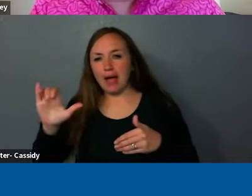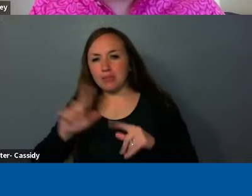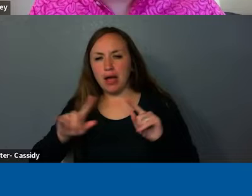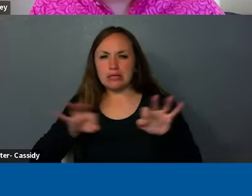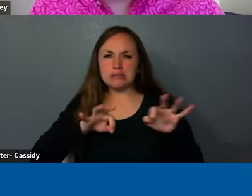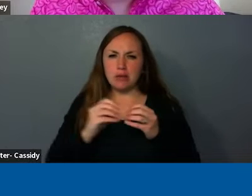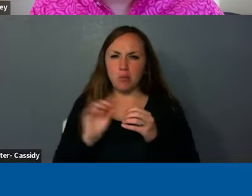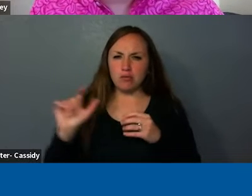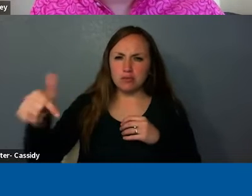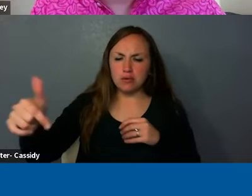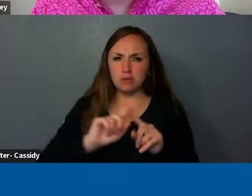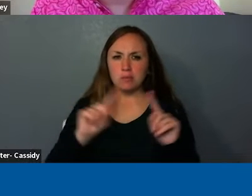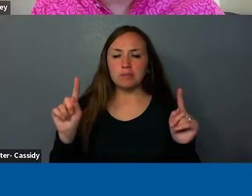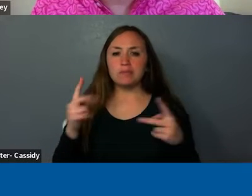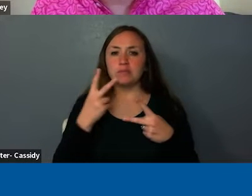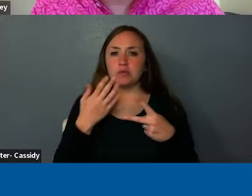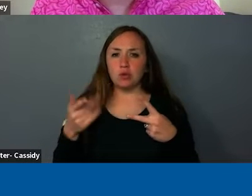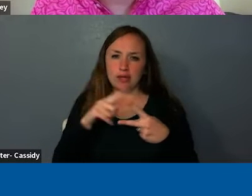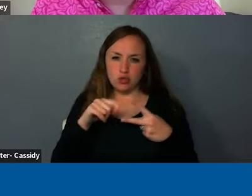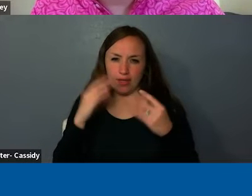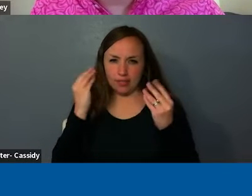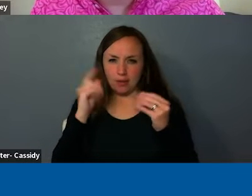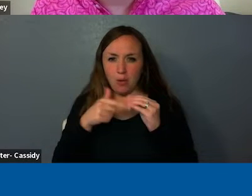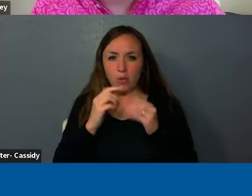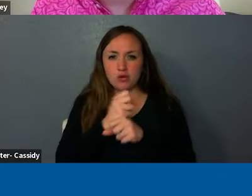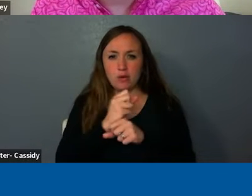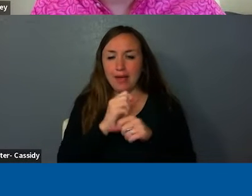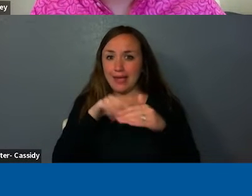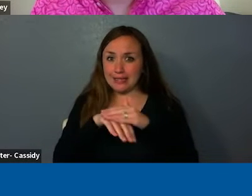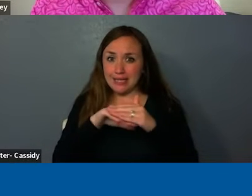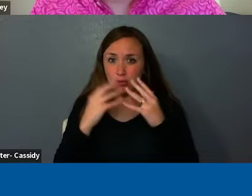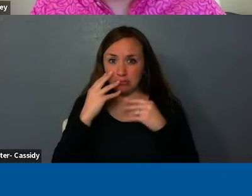you can kind of contend with when you're creating accessible experiences on the web.